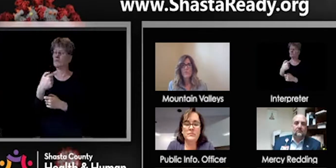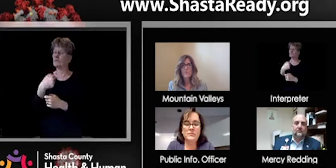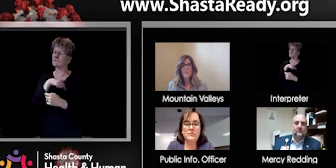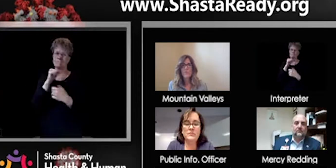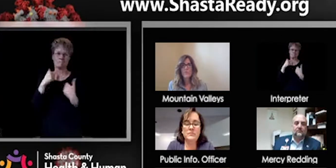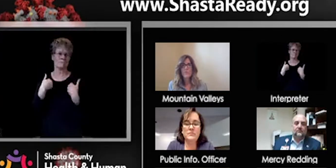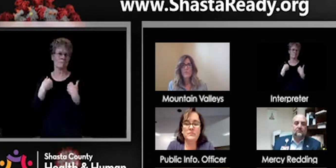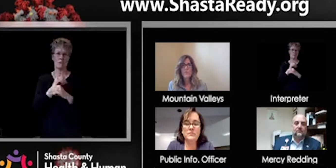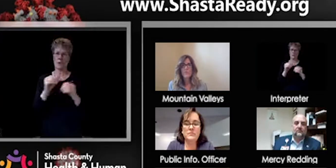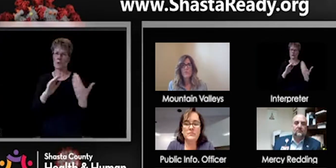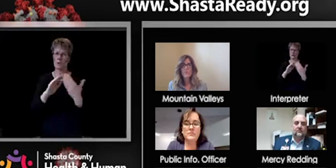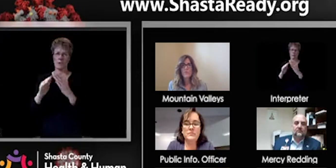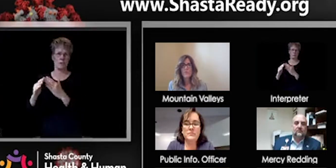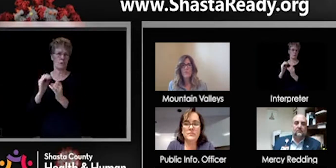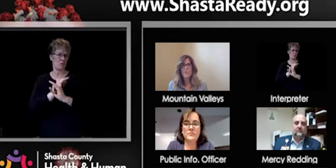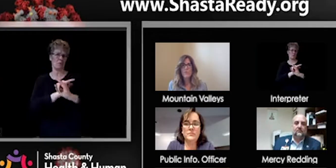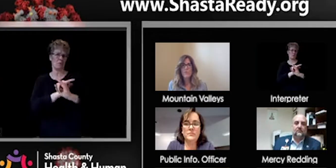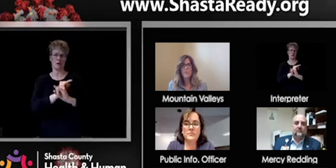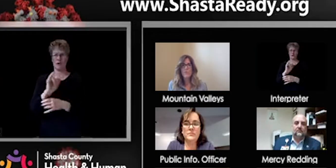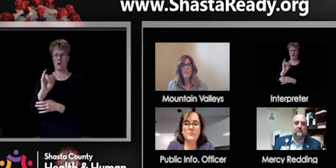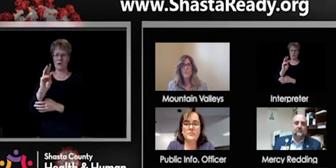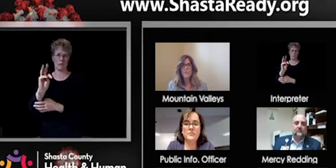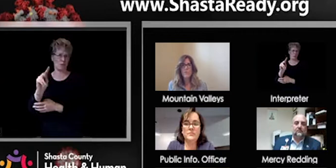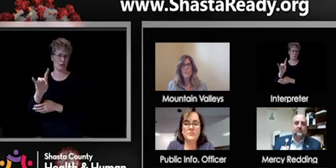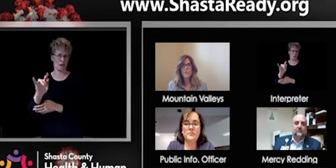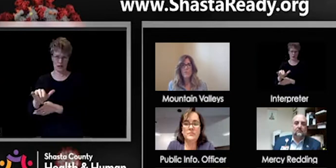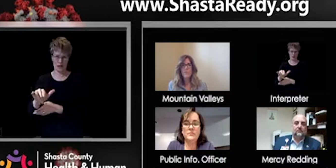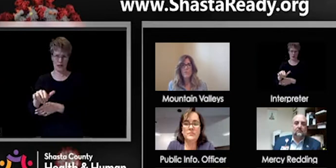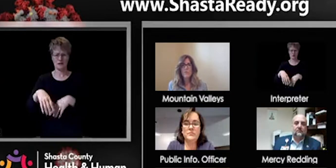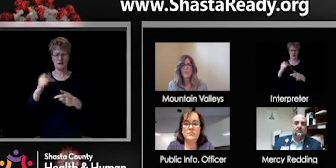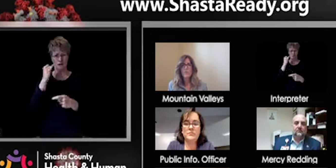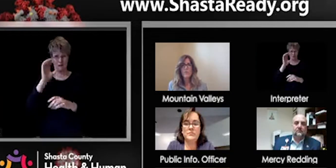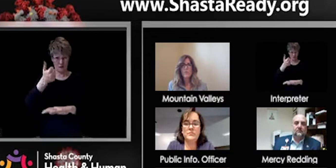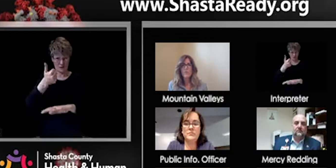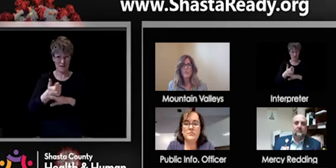which applies to the public gatherings as well, is to ensure we have social distancing